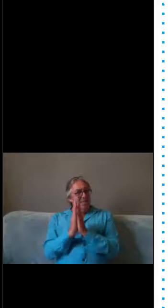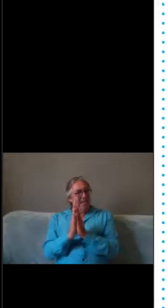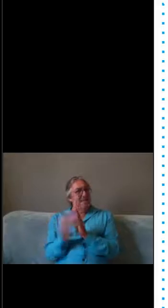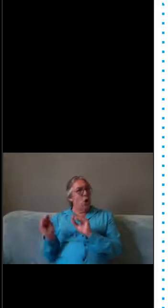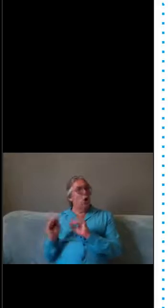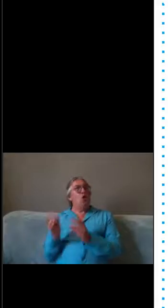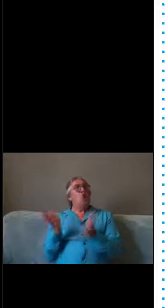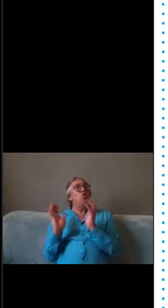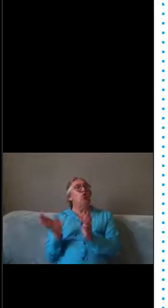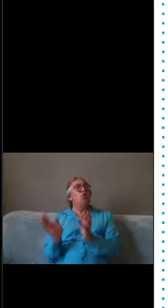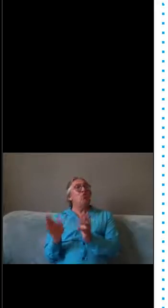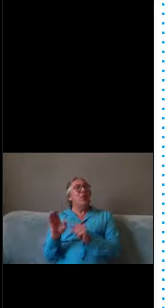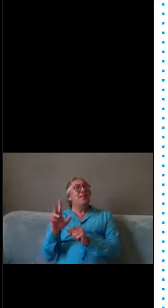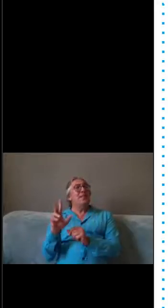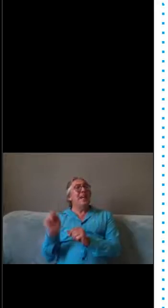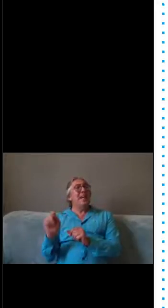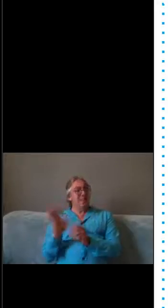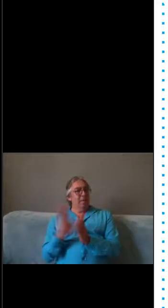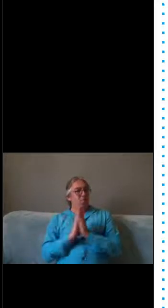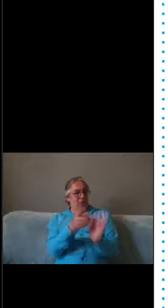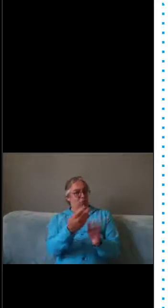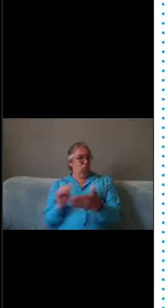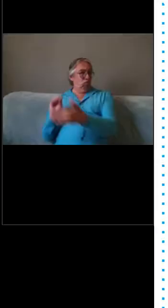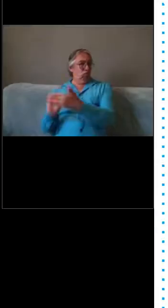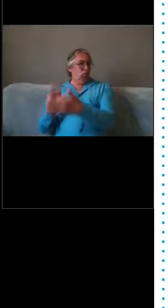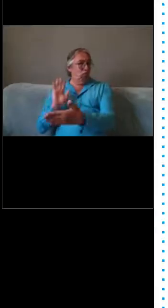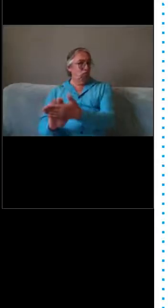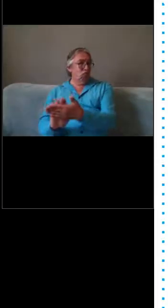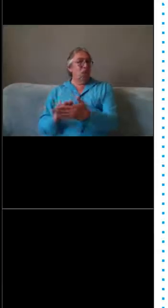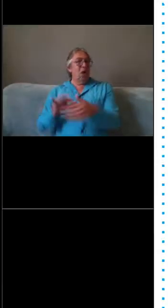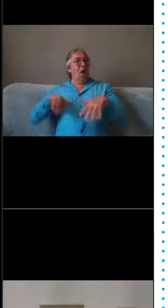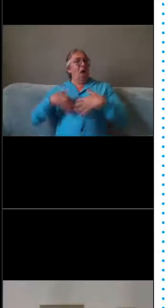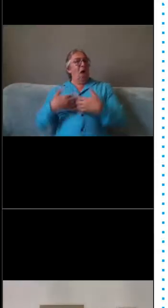And we have a target of 33% of the mobile students